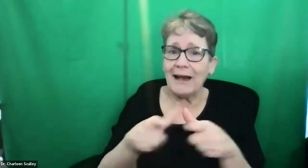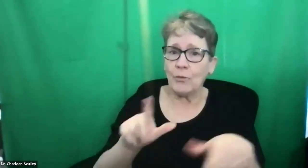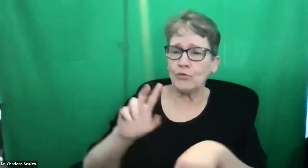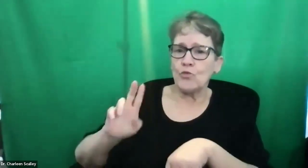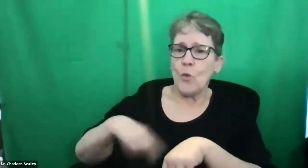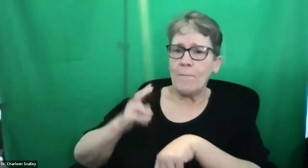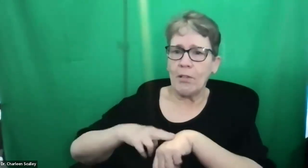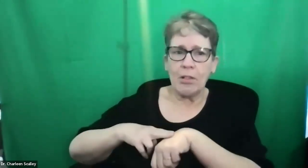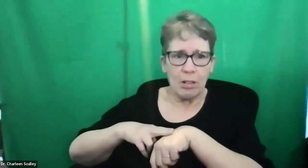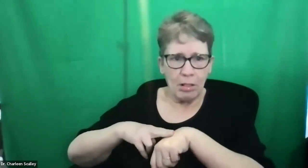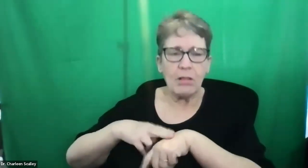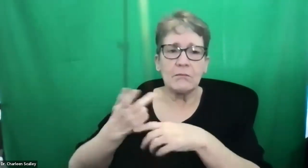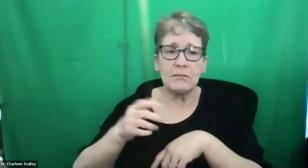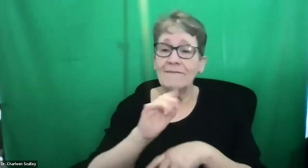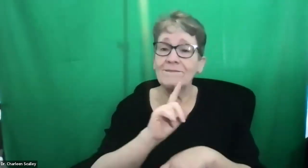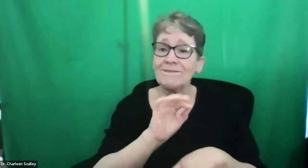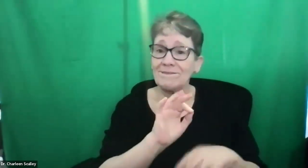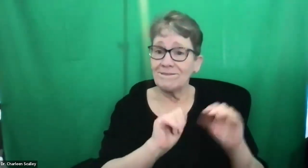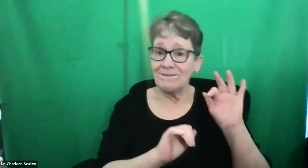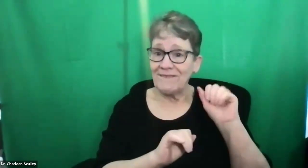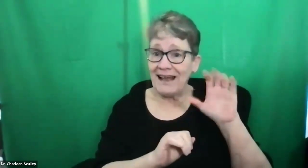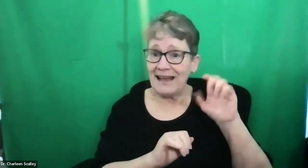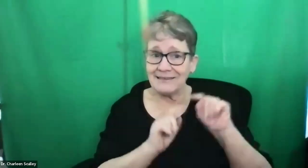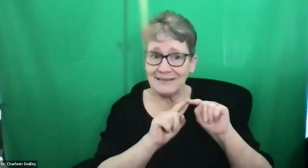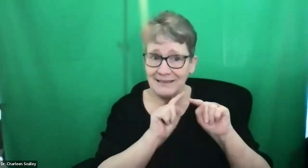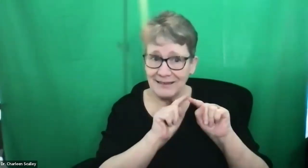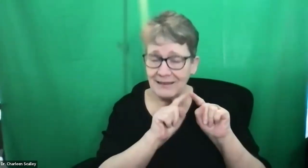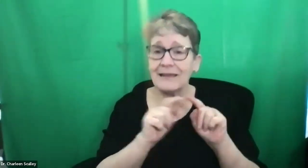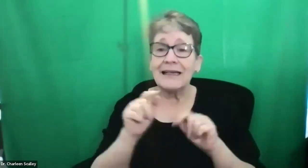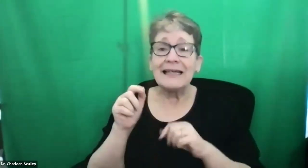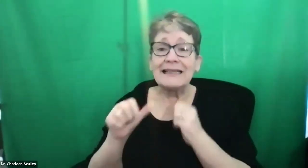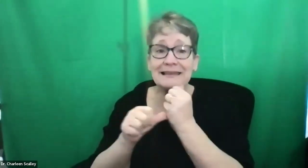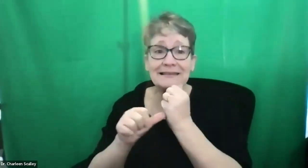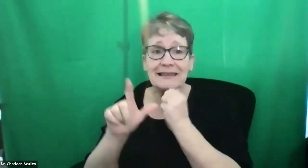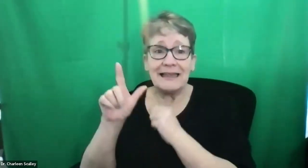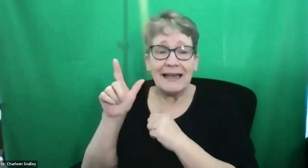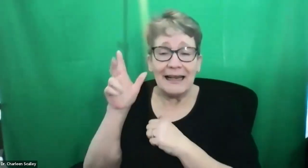These make listening to spoken lang-- the concept that these make listening to spoken language normal.